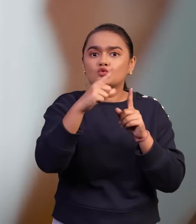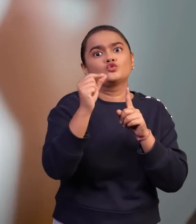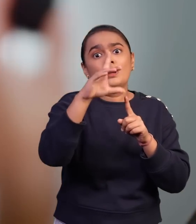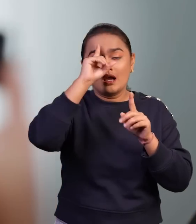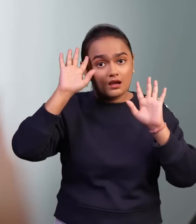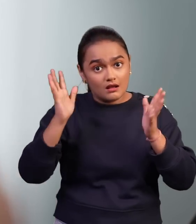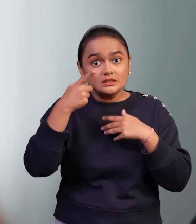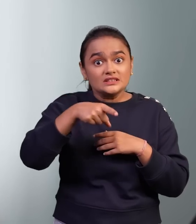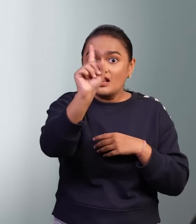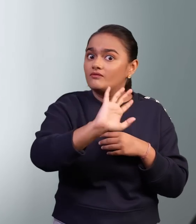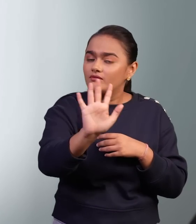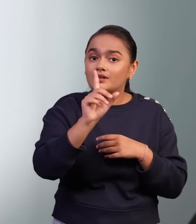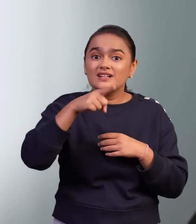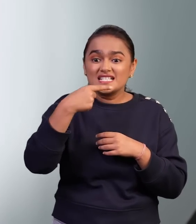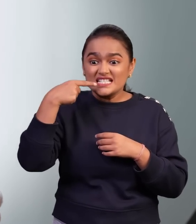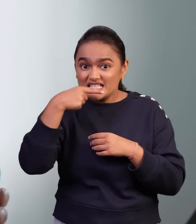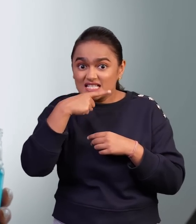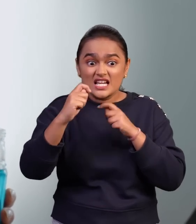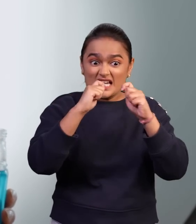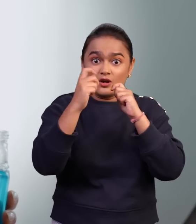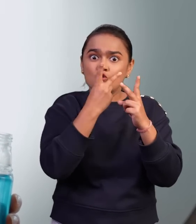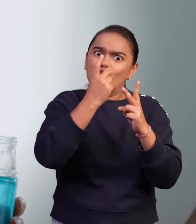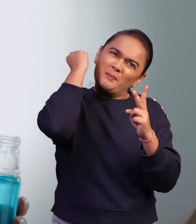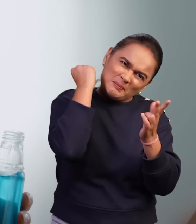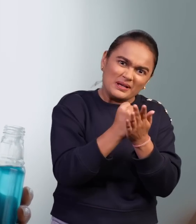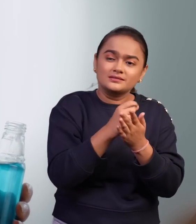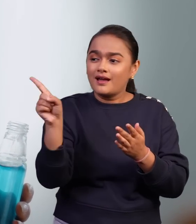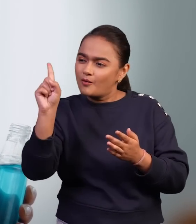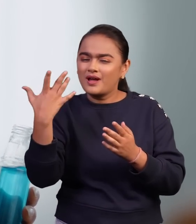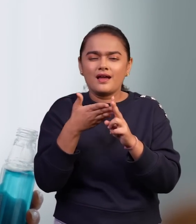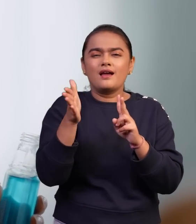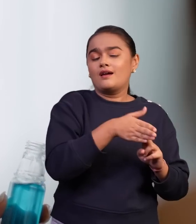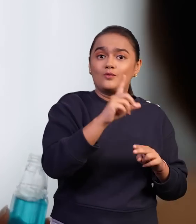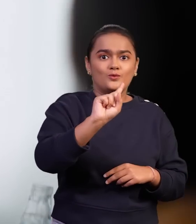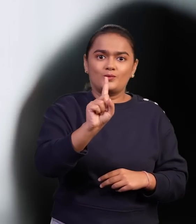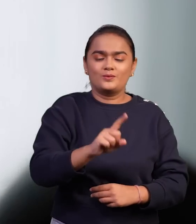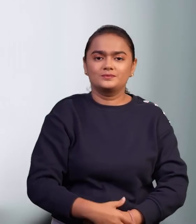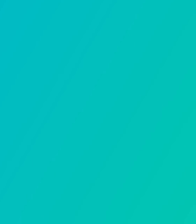Remember, only take this on a doctor's advice. And it cannot replace brushing and flossing.